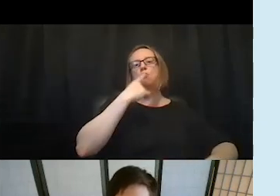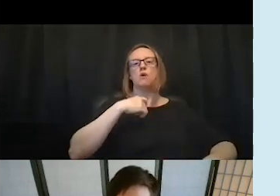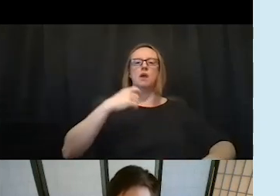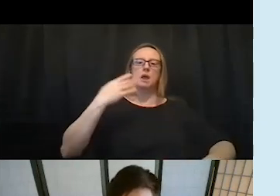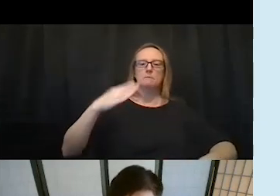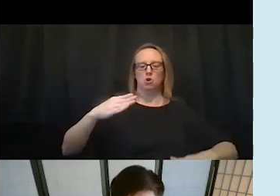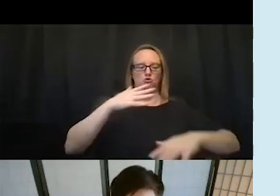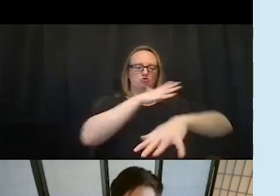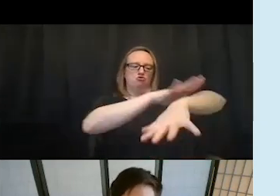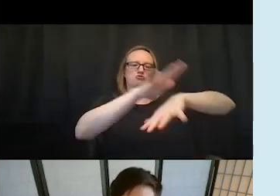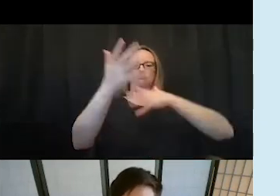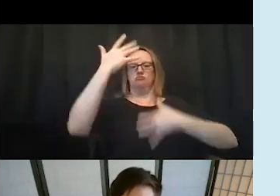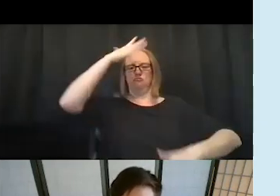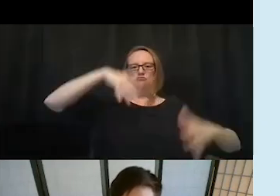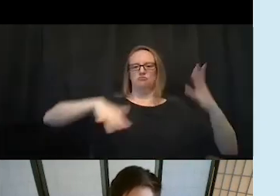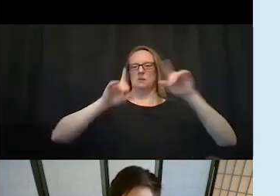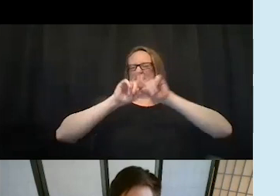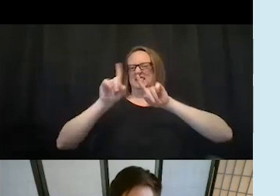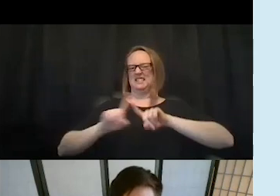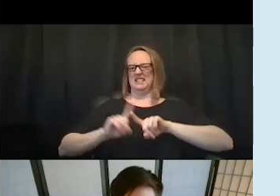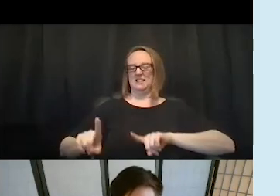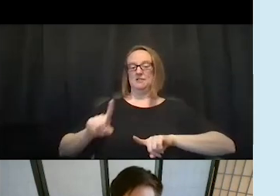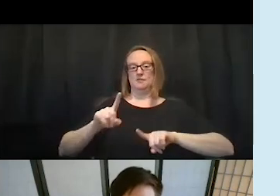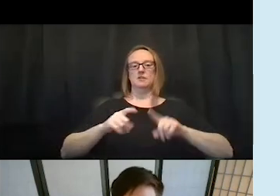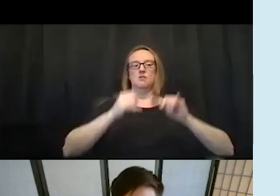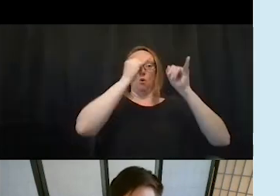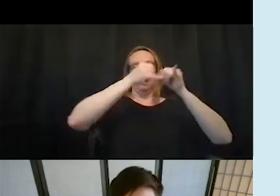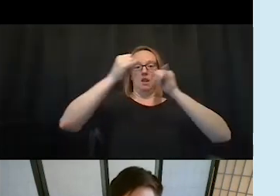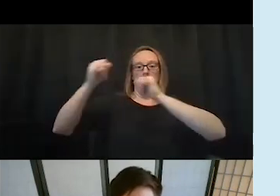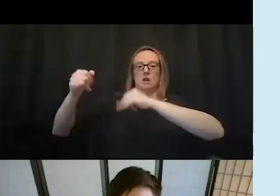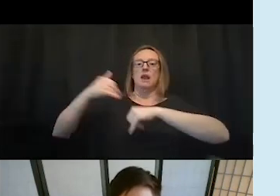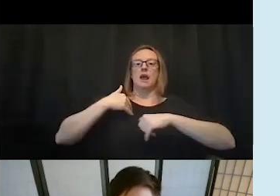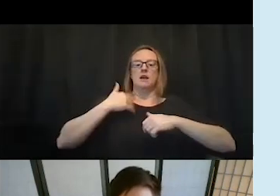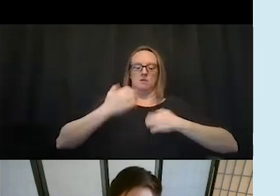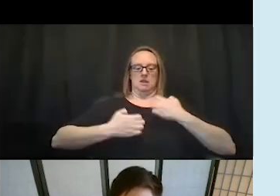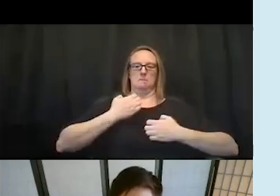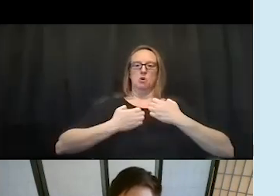different parts of the body and for each figure there's an emotion listed: anger, fear, disgust,